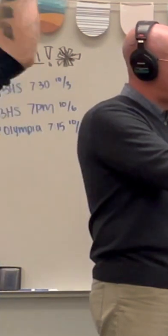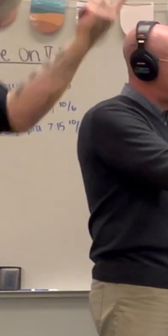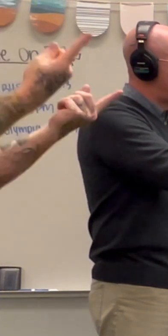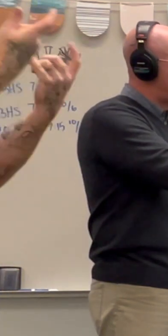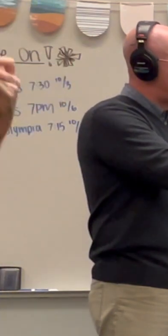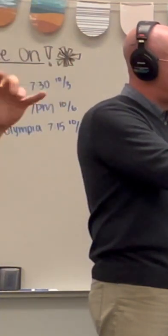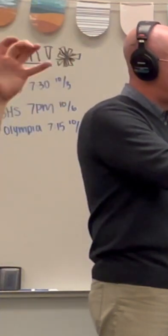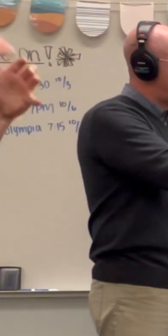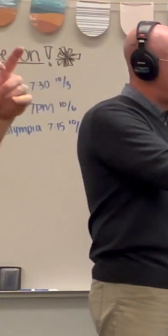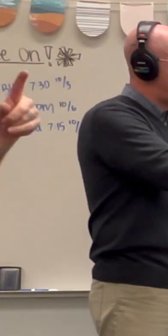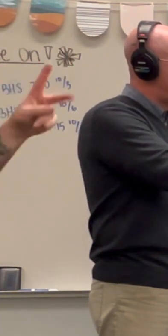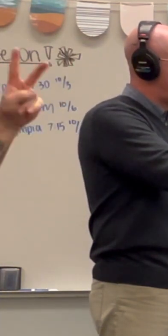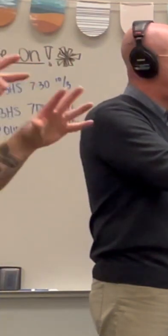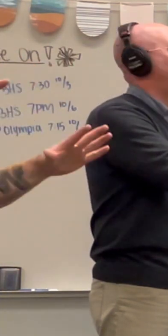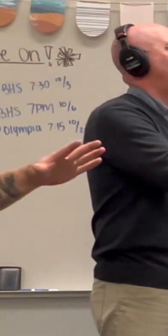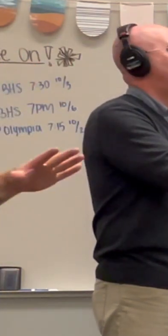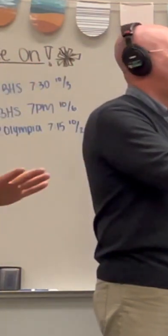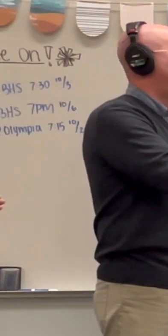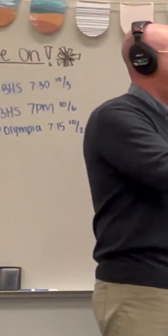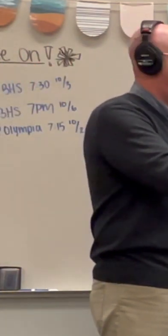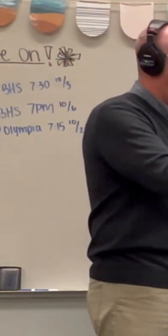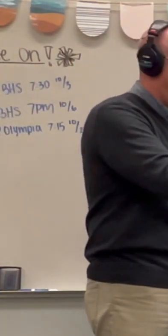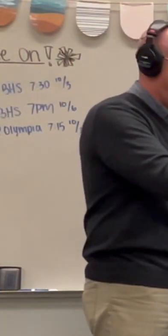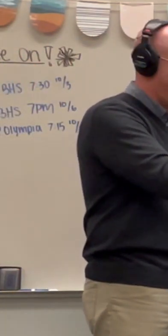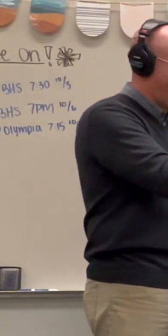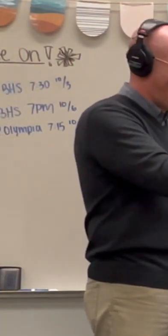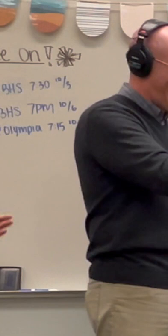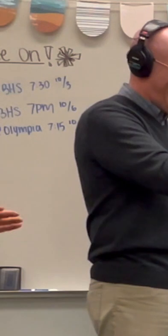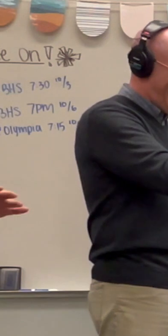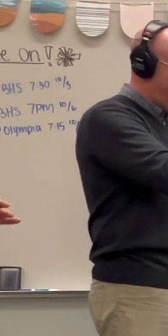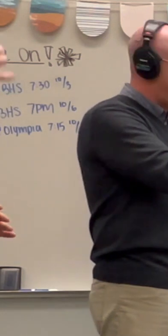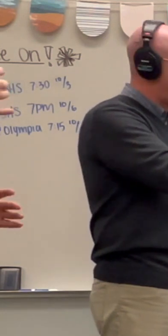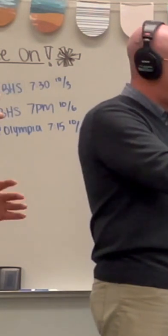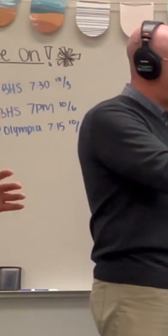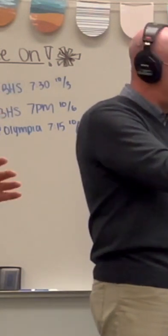get in a group of deaf people and I'm like what is happening because it is just like the next level